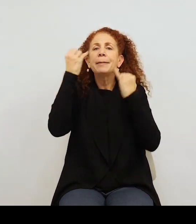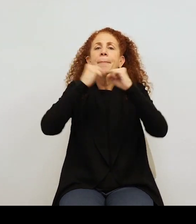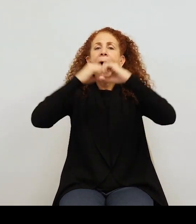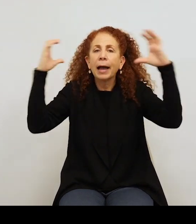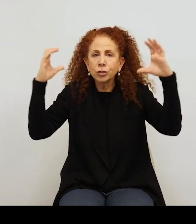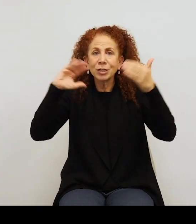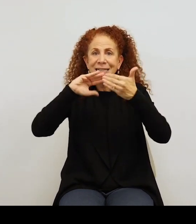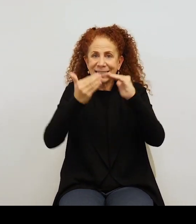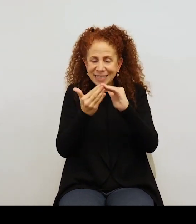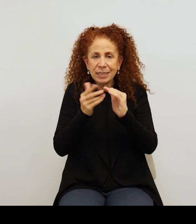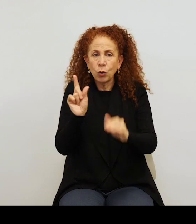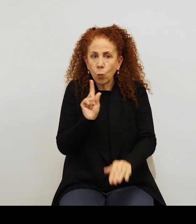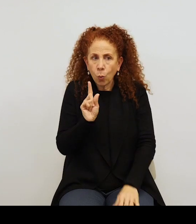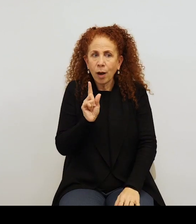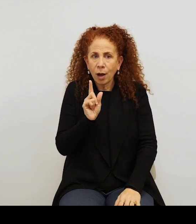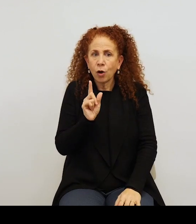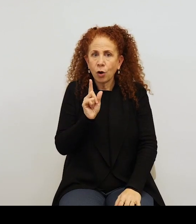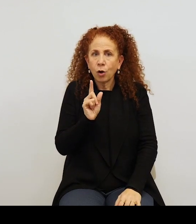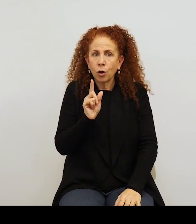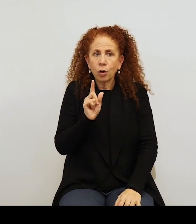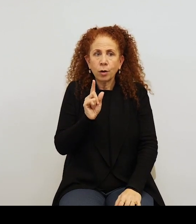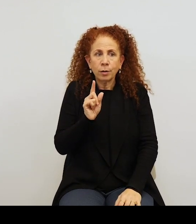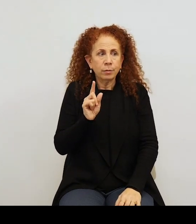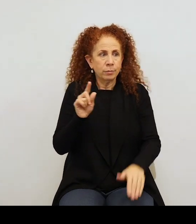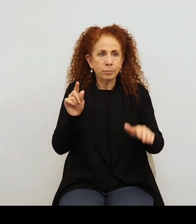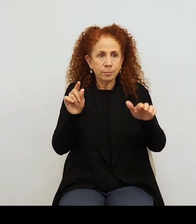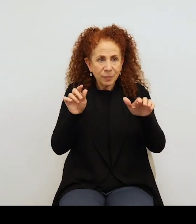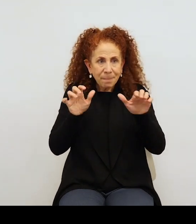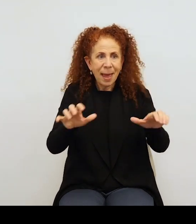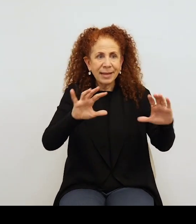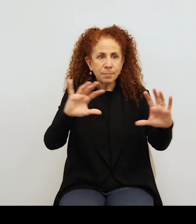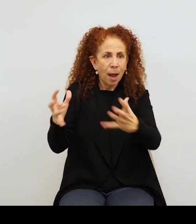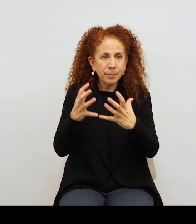a city in which mass populations of humans and others